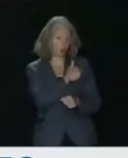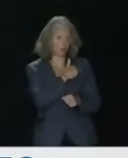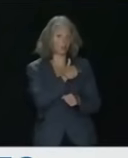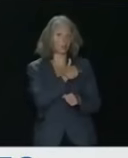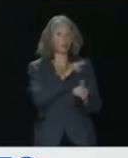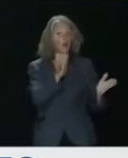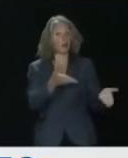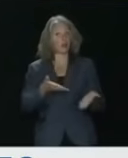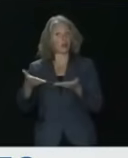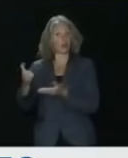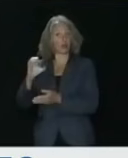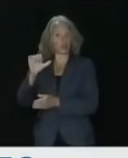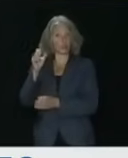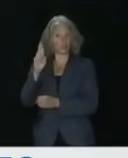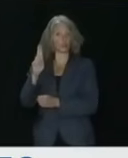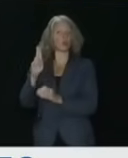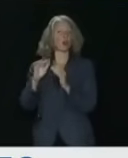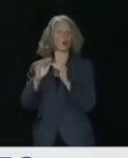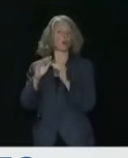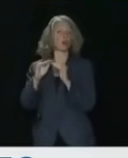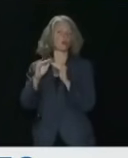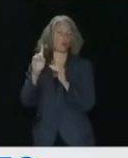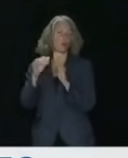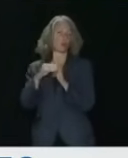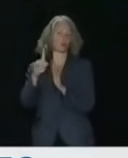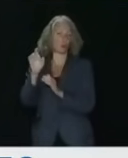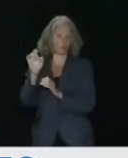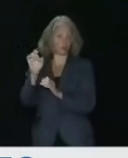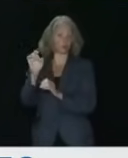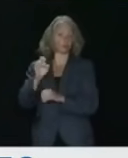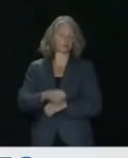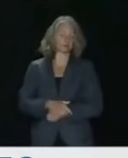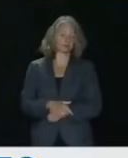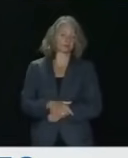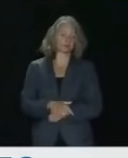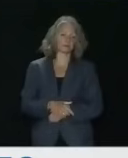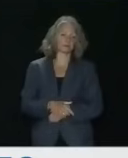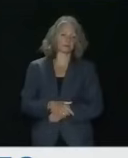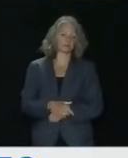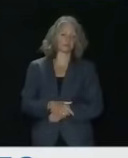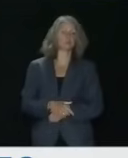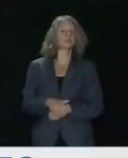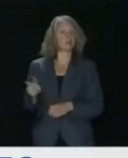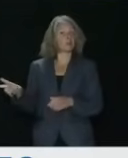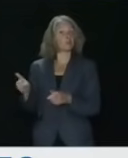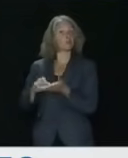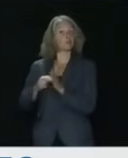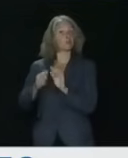FOR APPROXIMATELY 2,600 PEOPLE